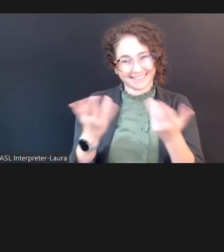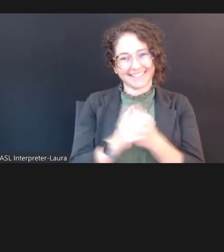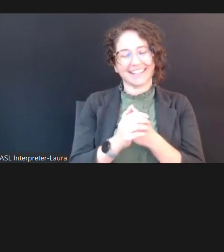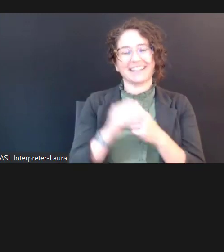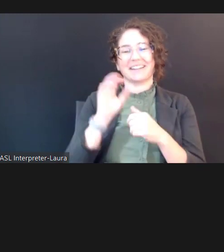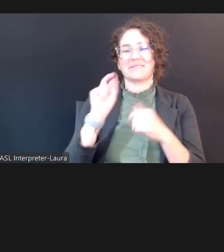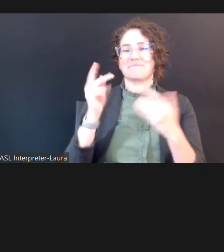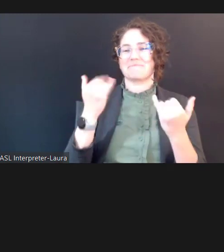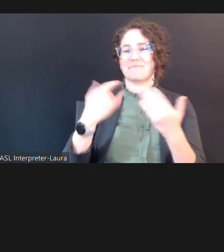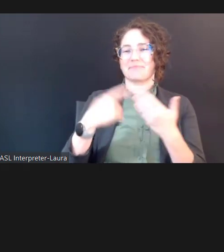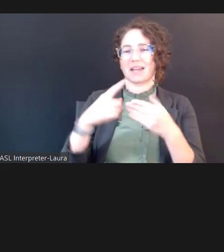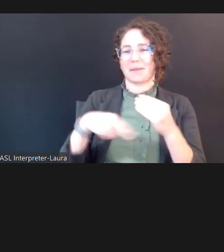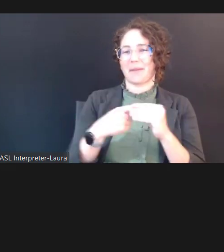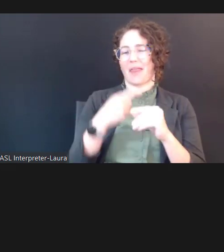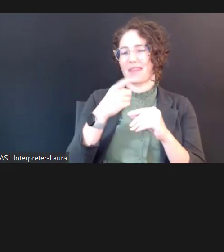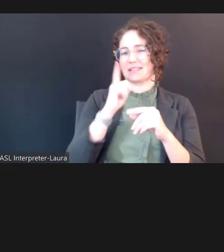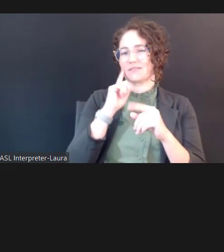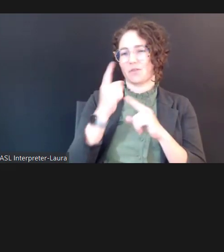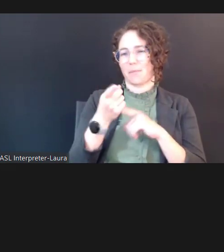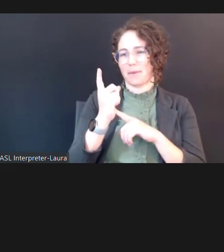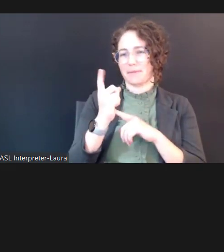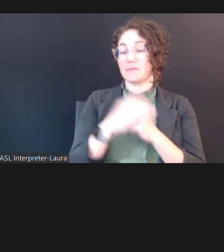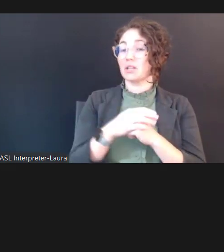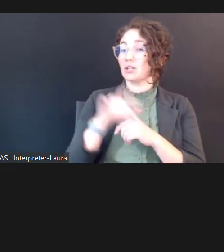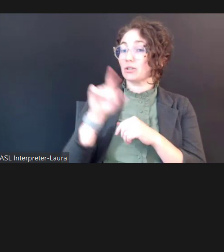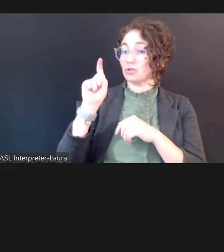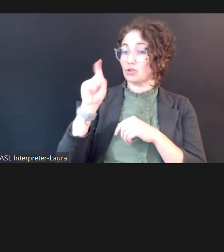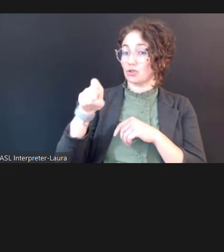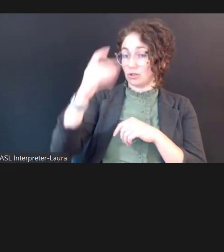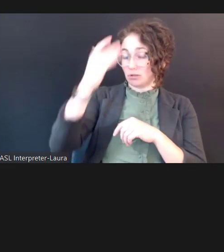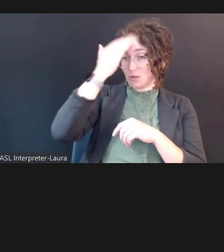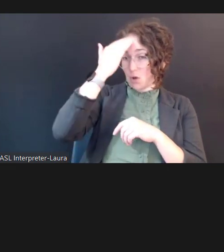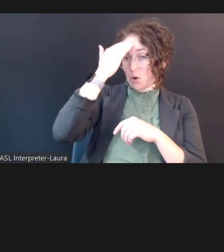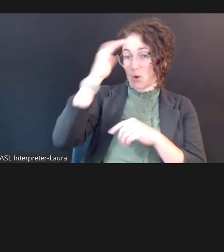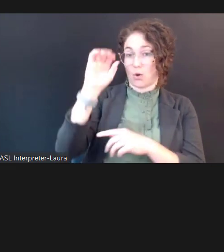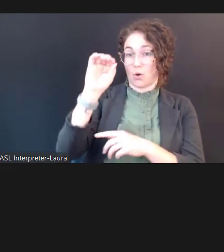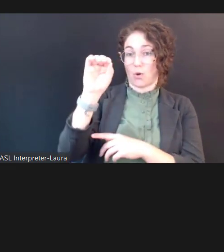You should be aware that OAE equipment is available from several